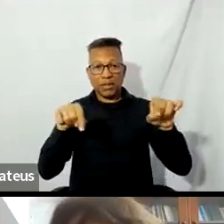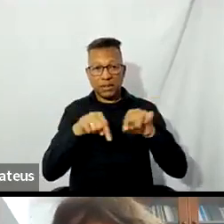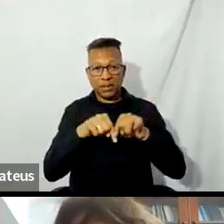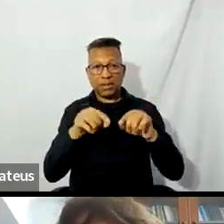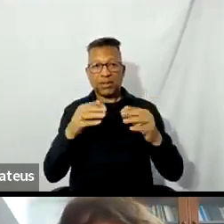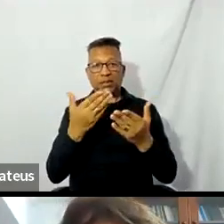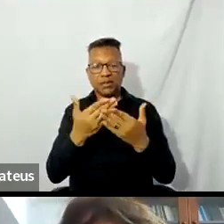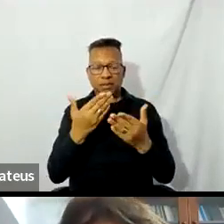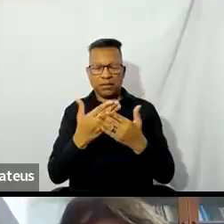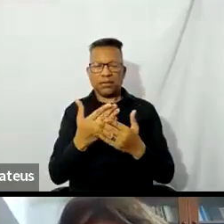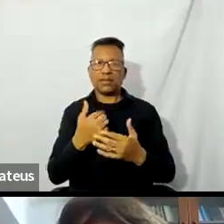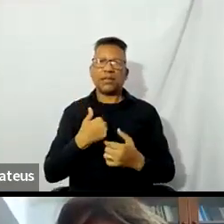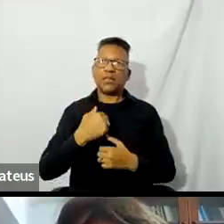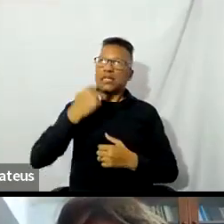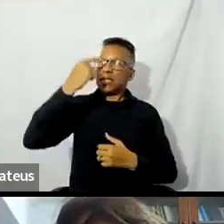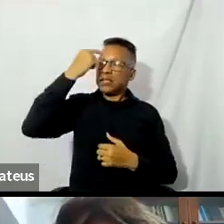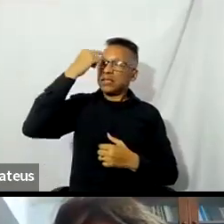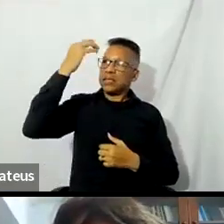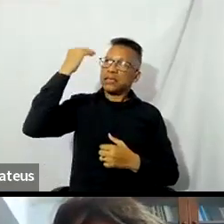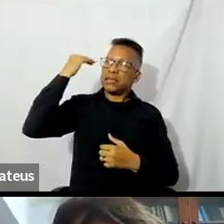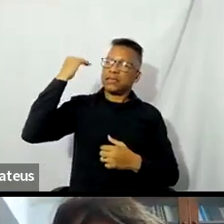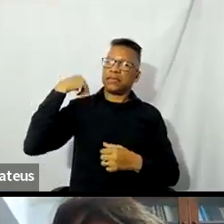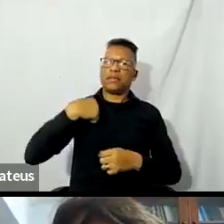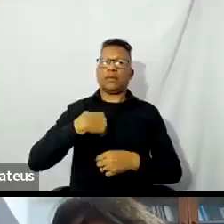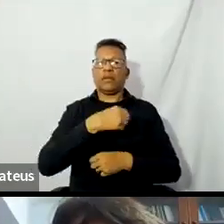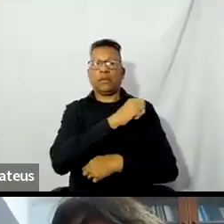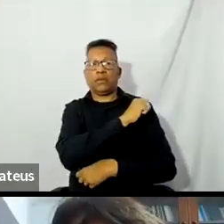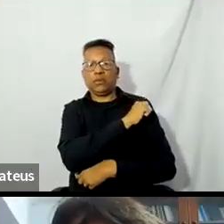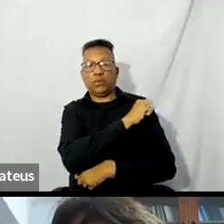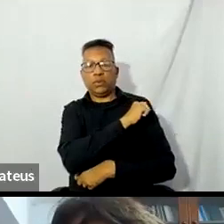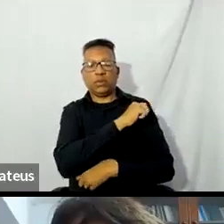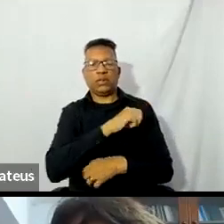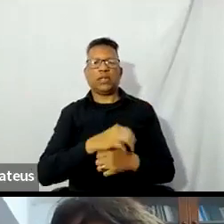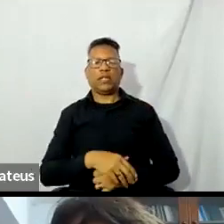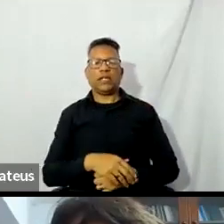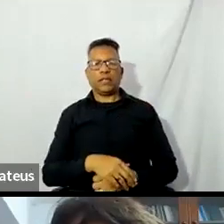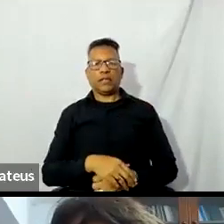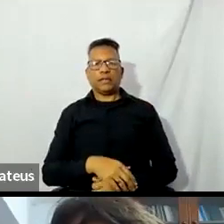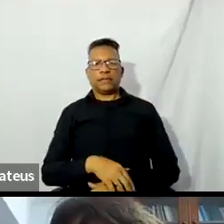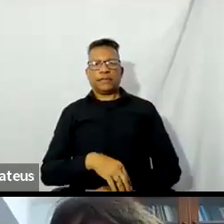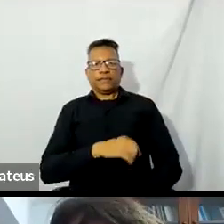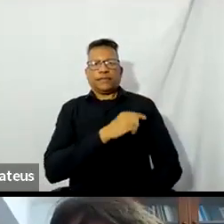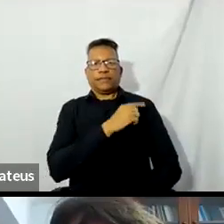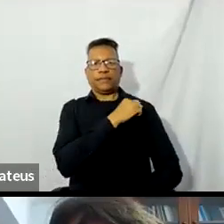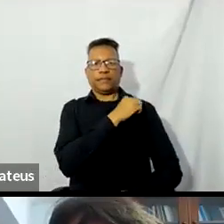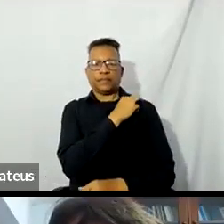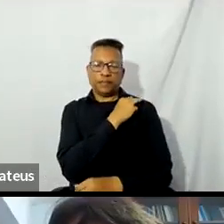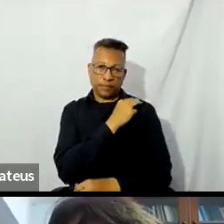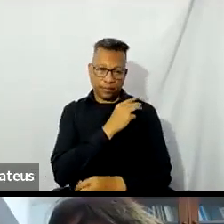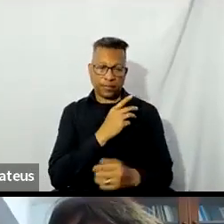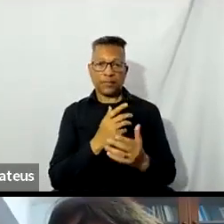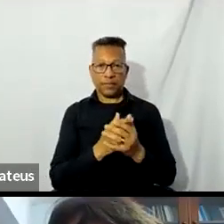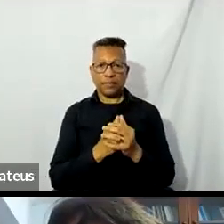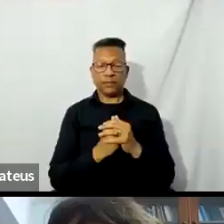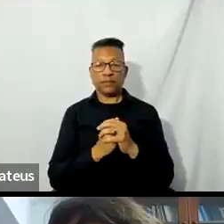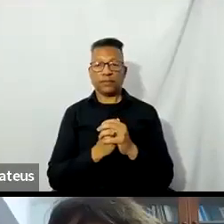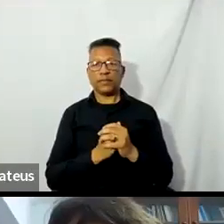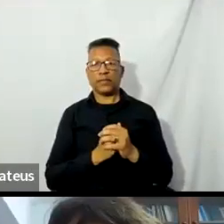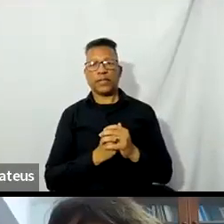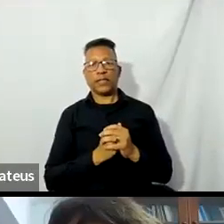was at school certainly certainly in secondary school